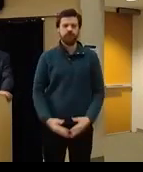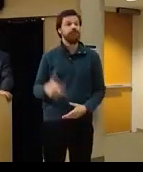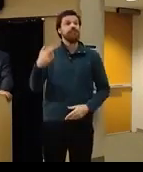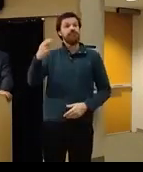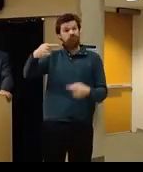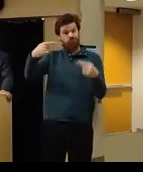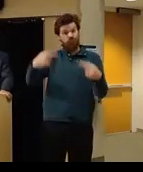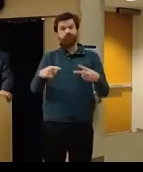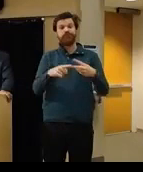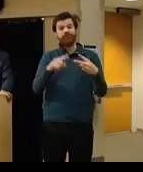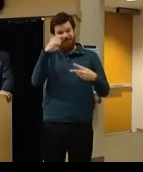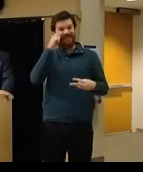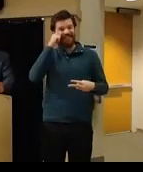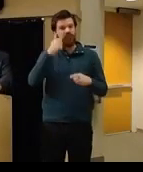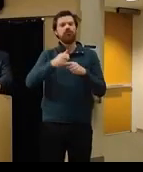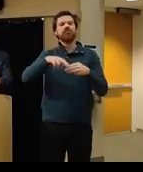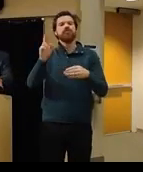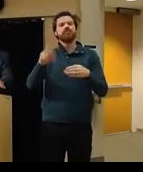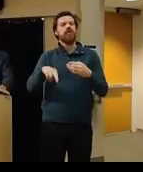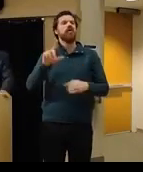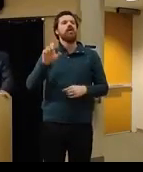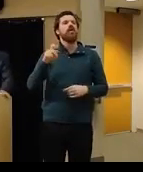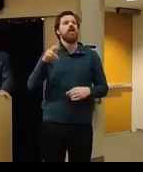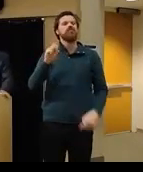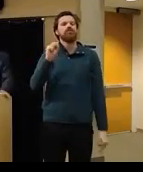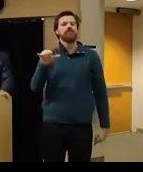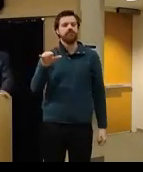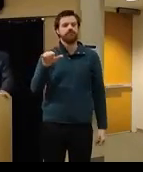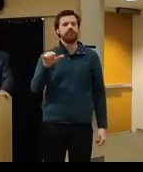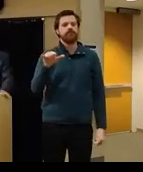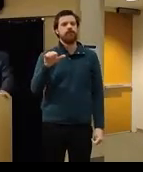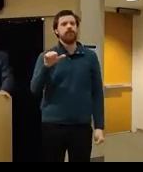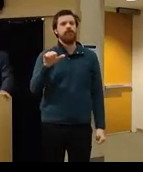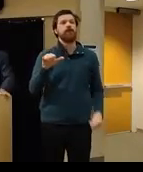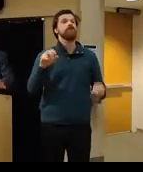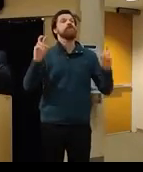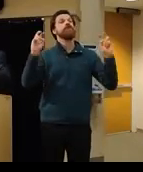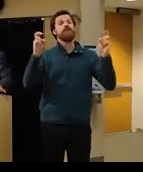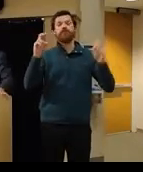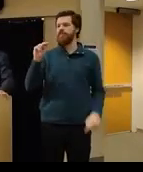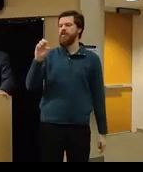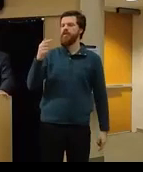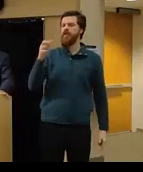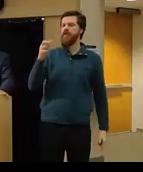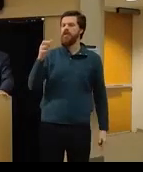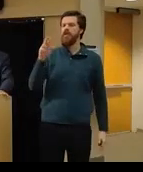argued that black skin was a result of a mild form of leprosy a condition he termed negritude this is